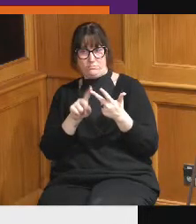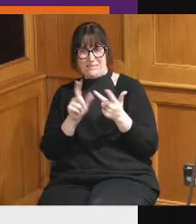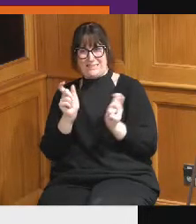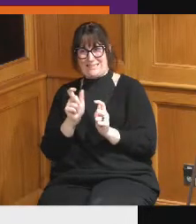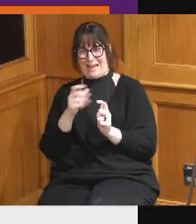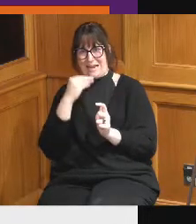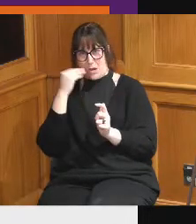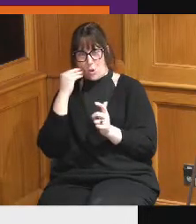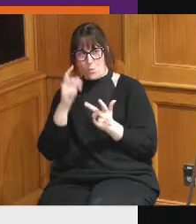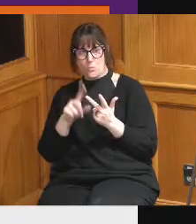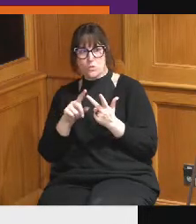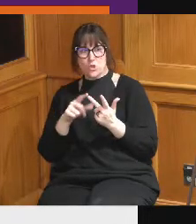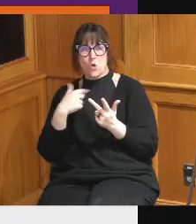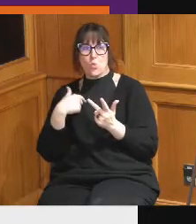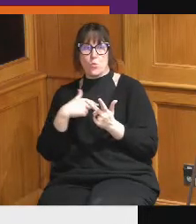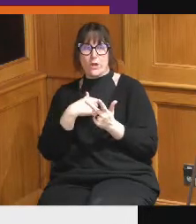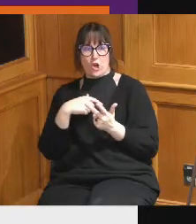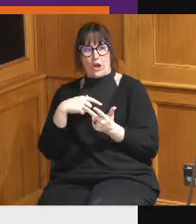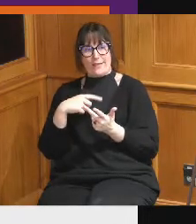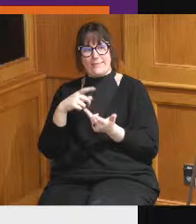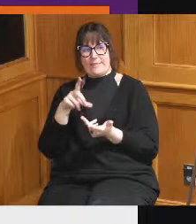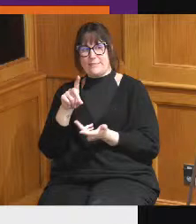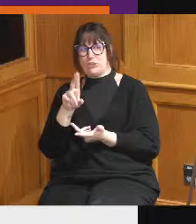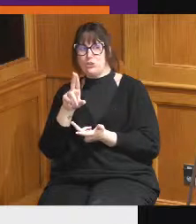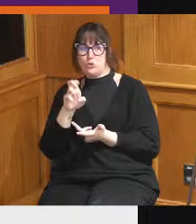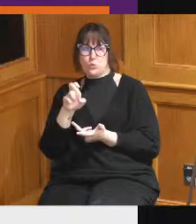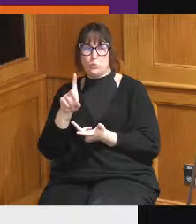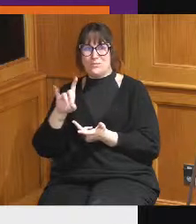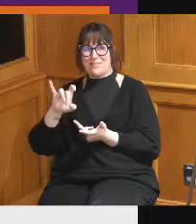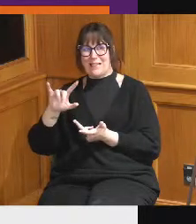we're in diligence stage there but we are having a lot of really I honestly like exciting meetings